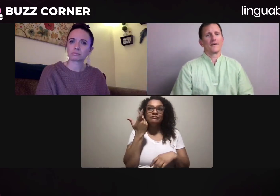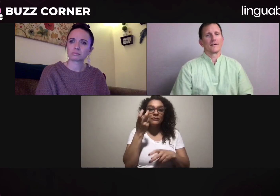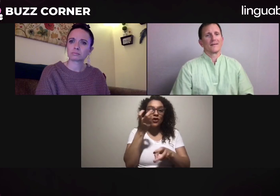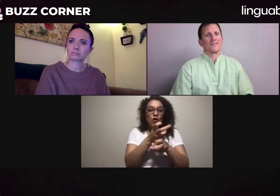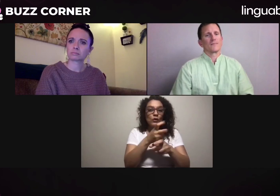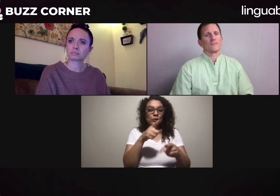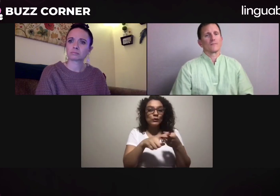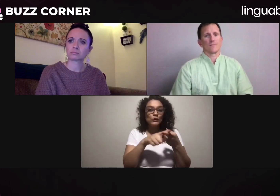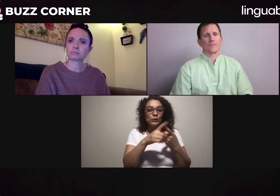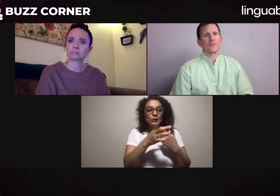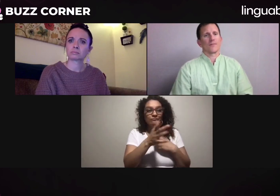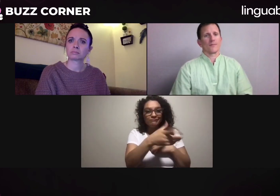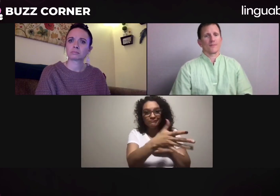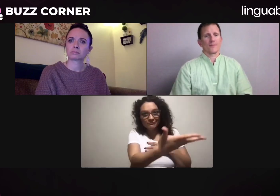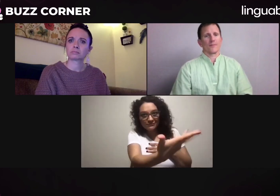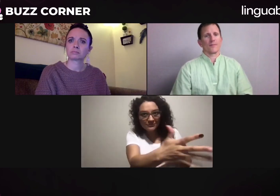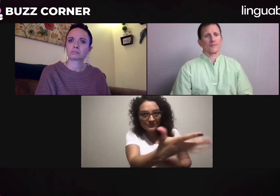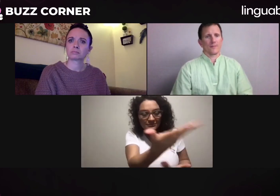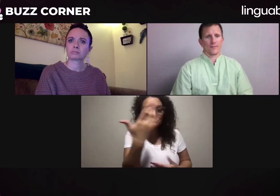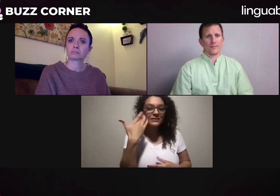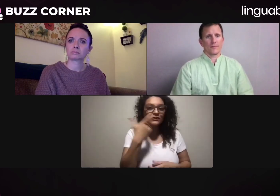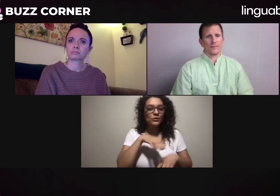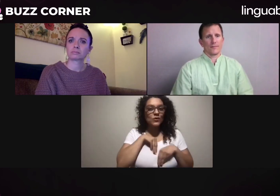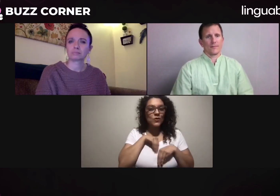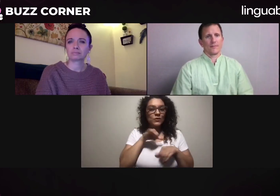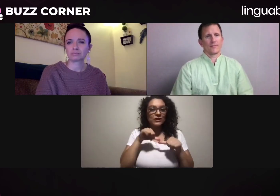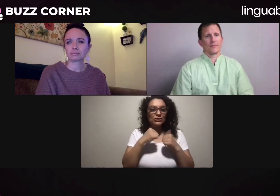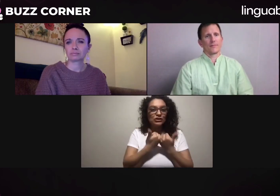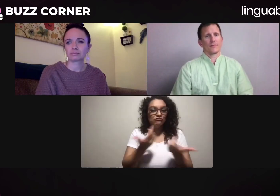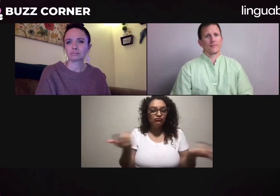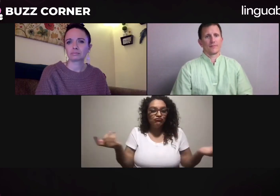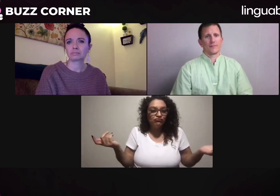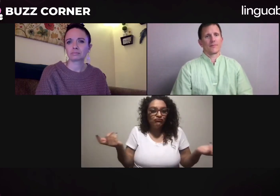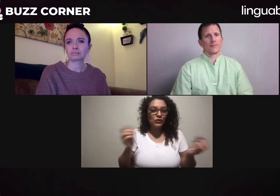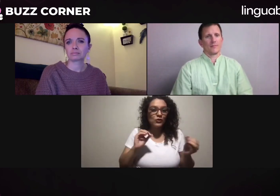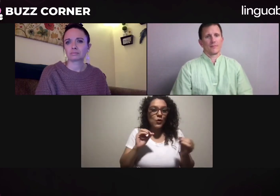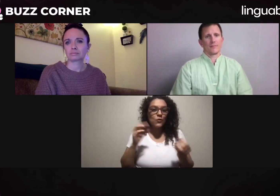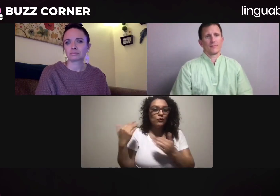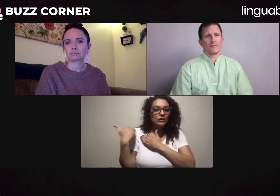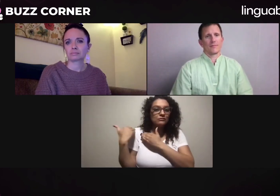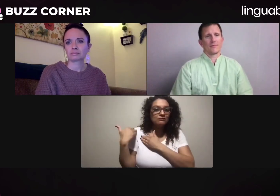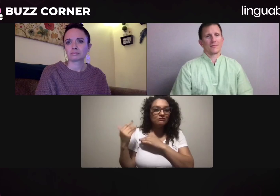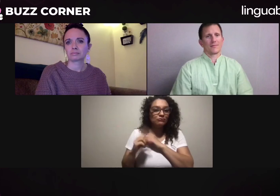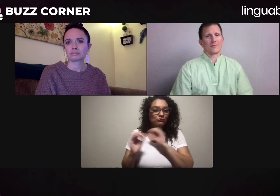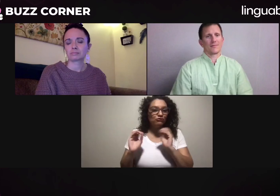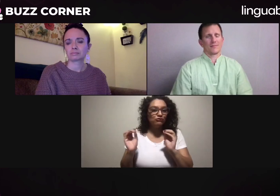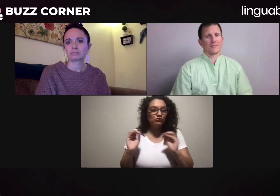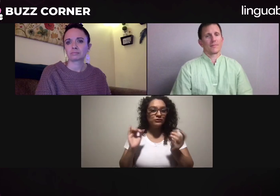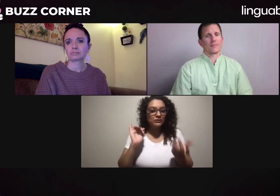that's kind of hard to tell them to stop, right? Because they own that agency, they own that direct channel.